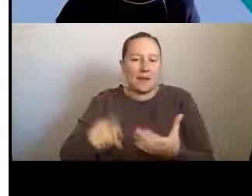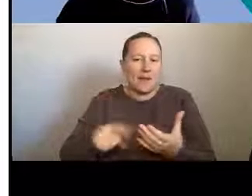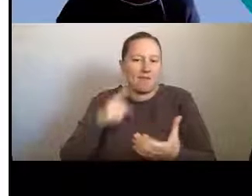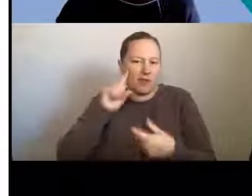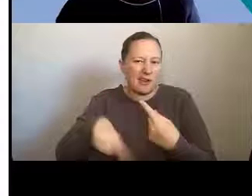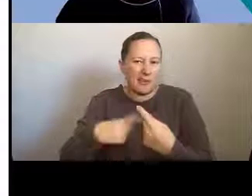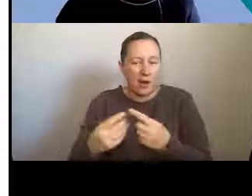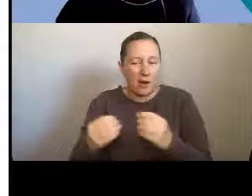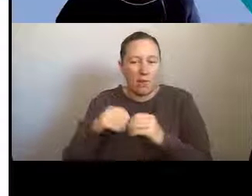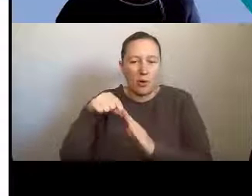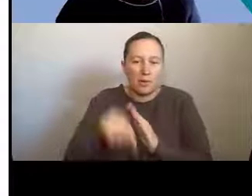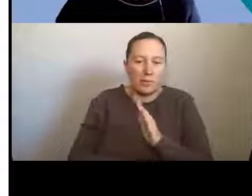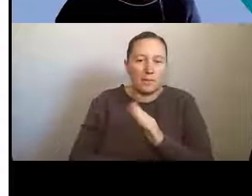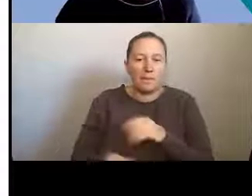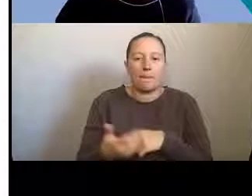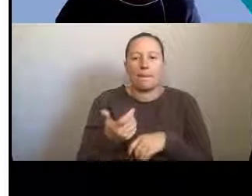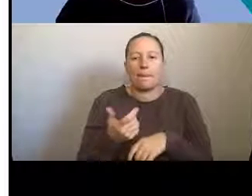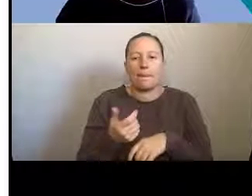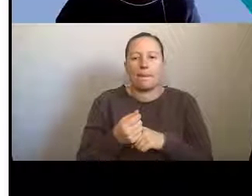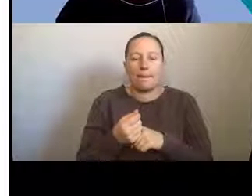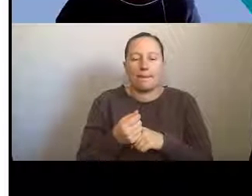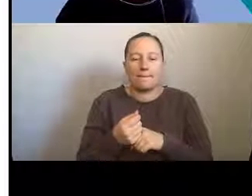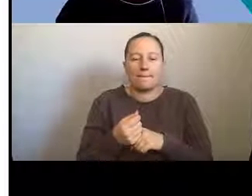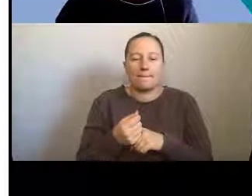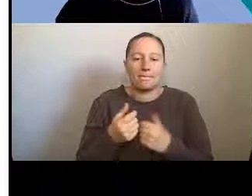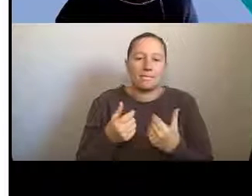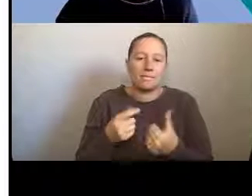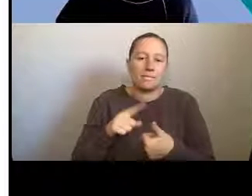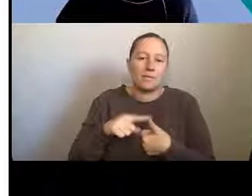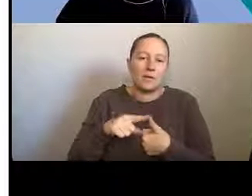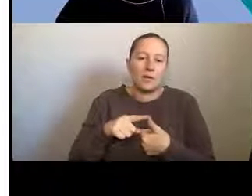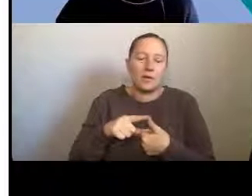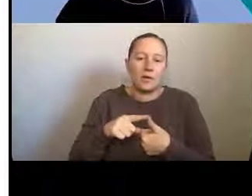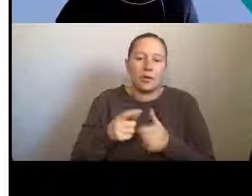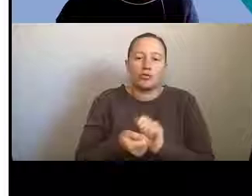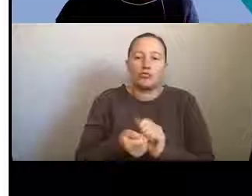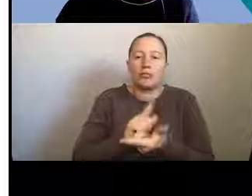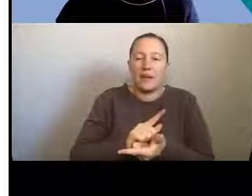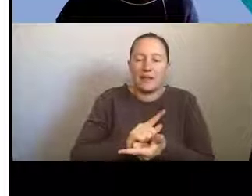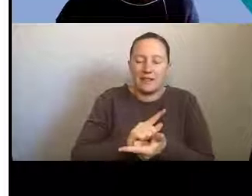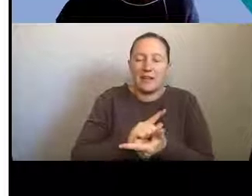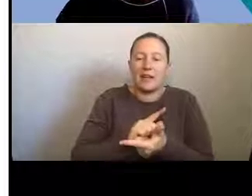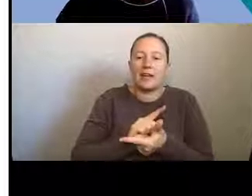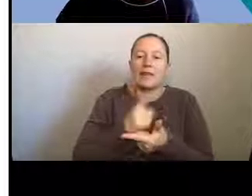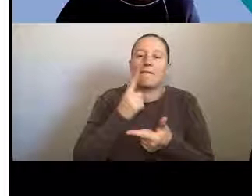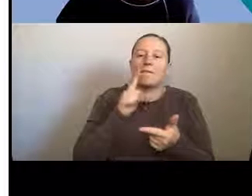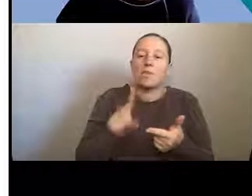including but absolutely not limited to translating consent materials for non-English speakers,